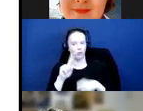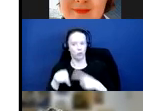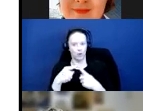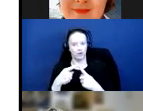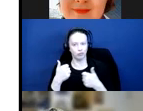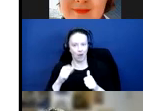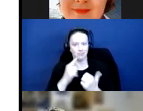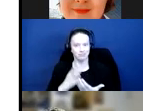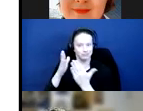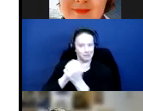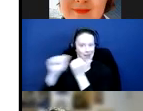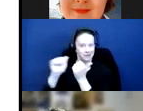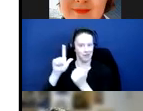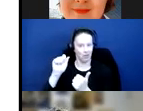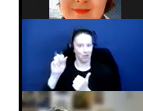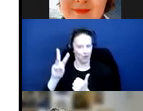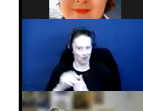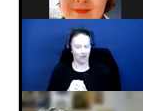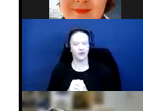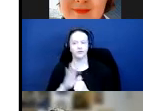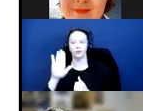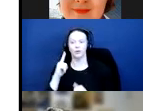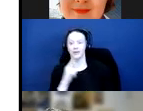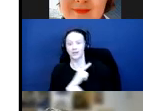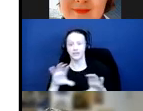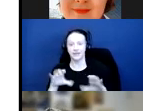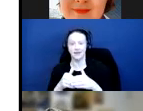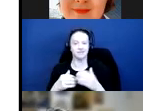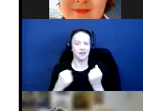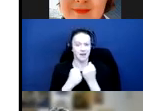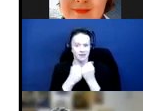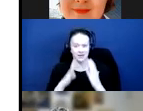So, your legislative advocates or champions or allies,